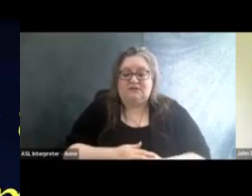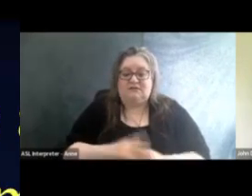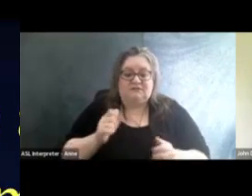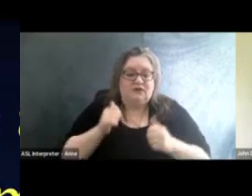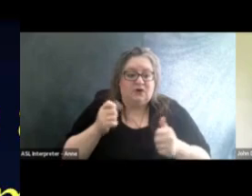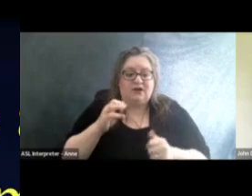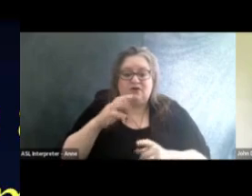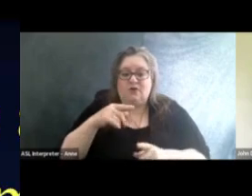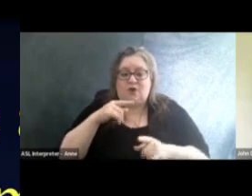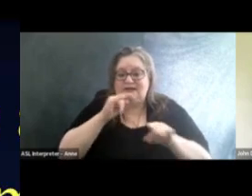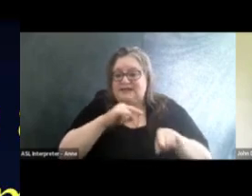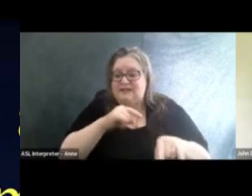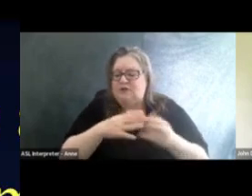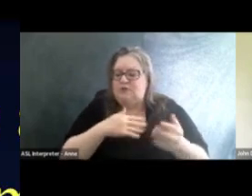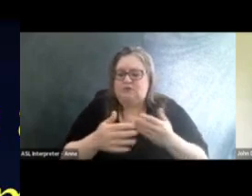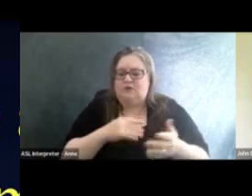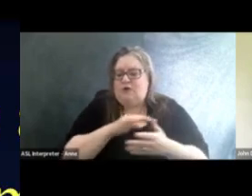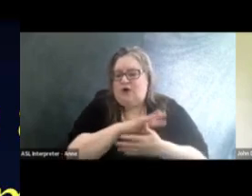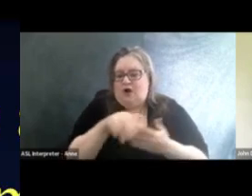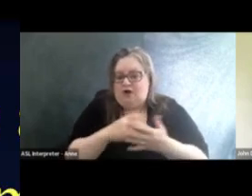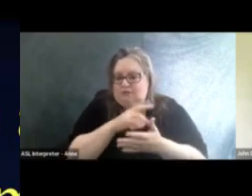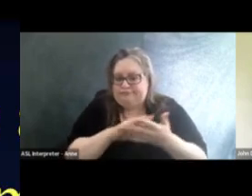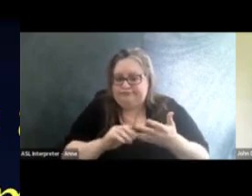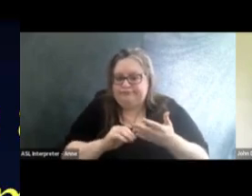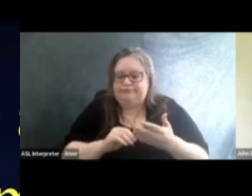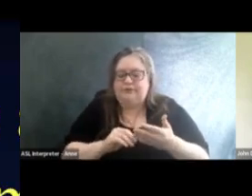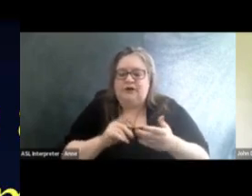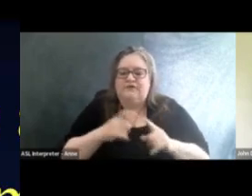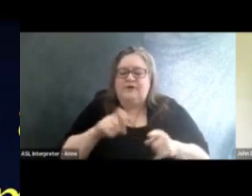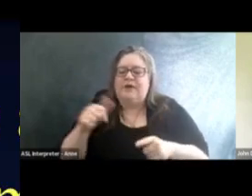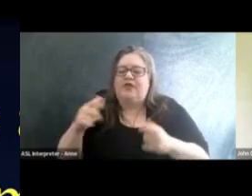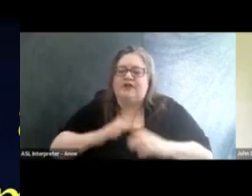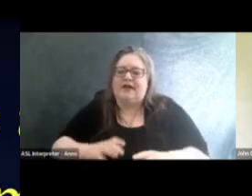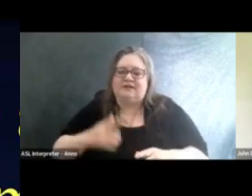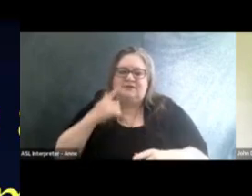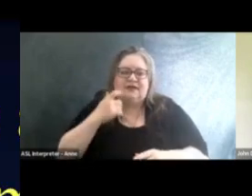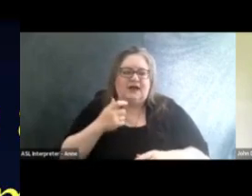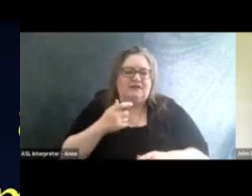teasing or anything, or all the above from other clients, because they they view their